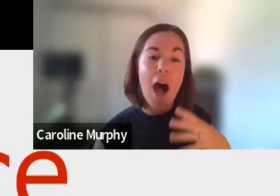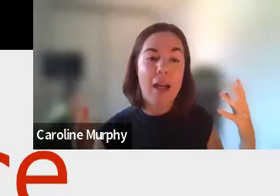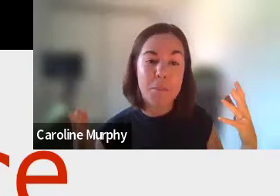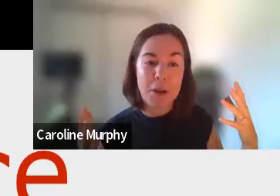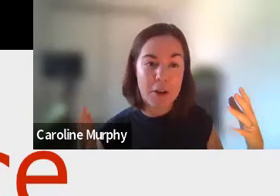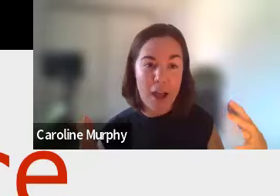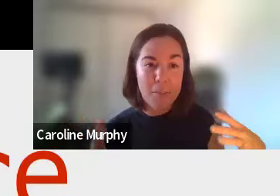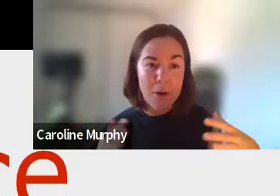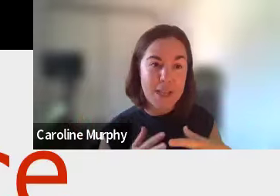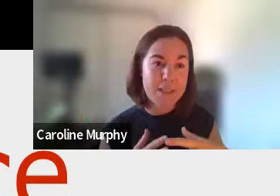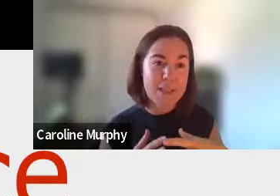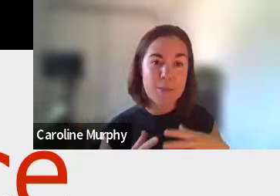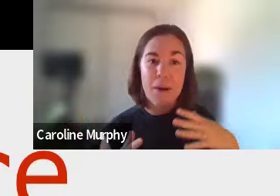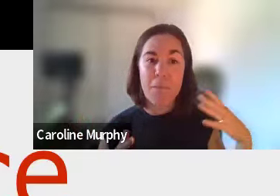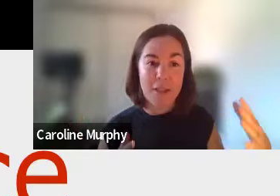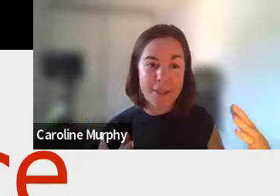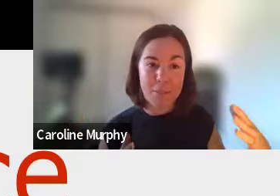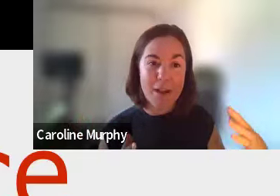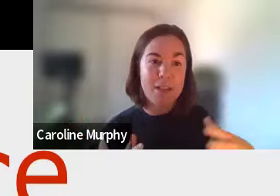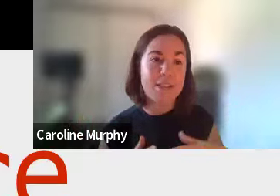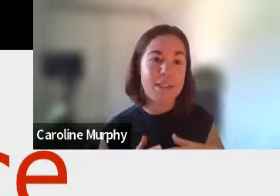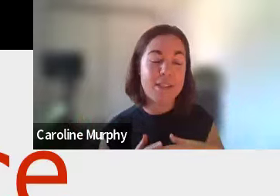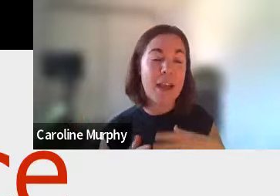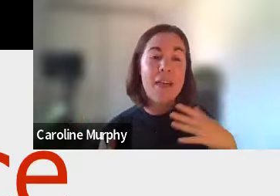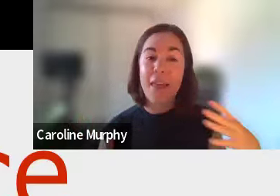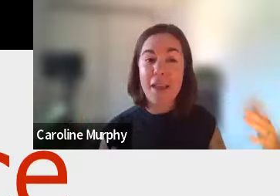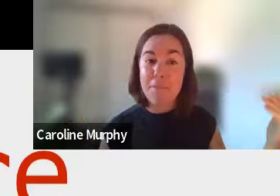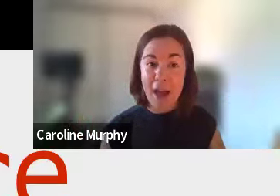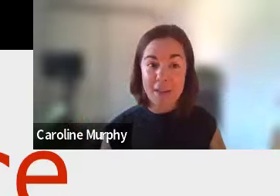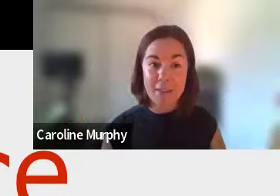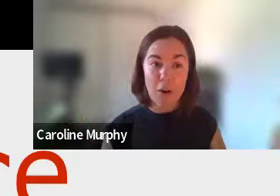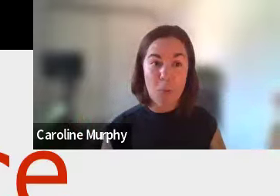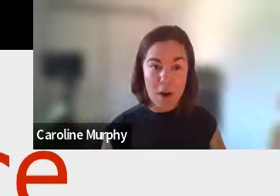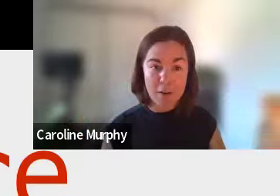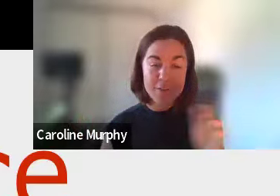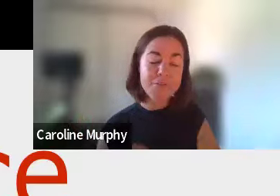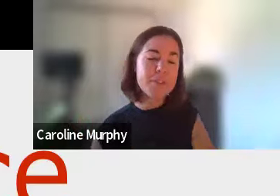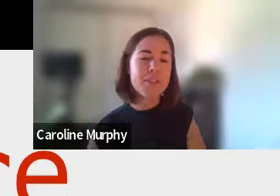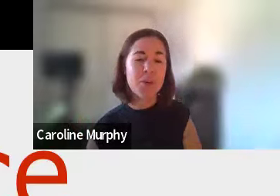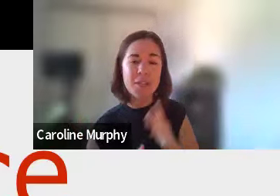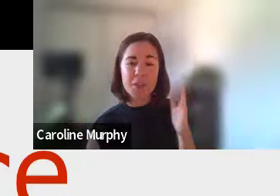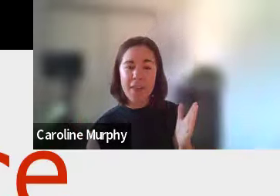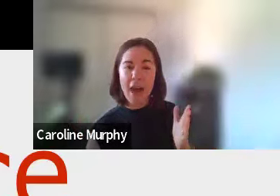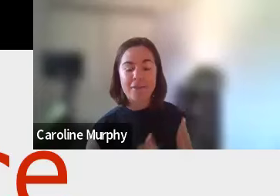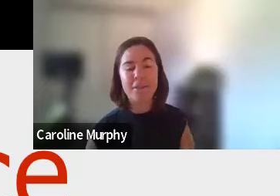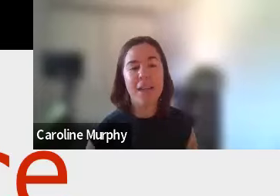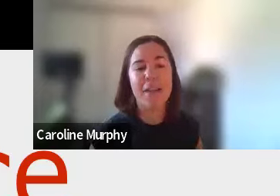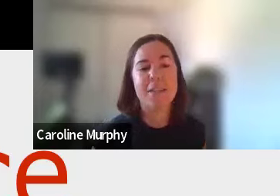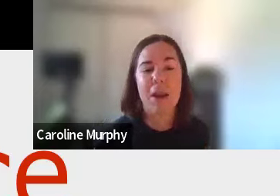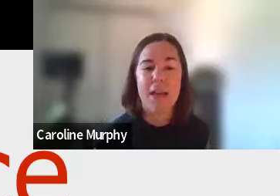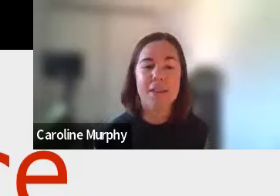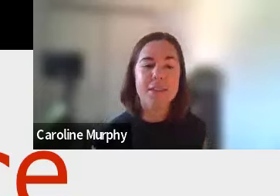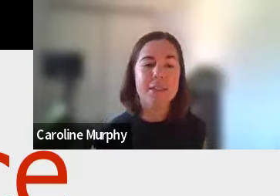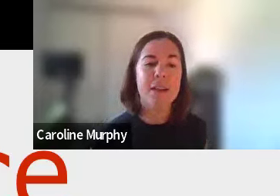on bureaucratic processes, policy processes, that impacted their work. So I took that experience,